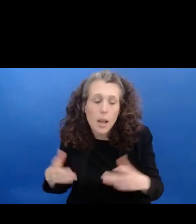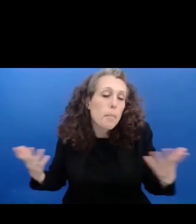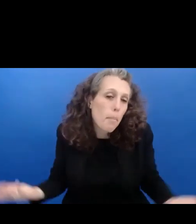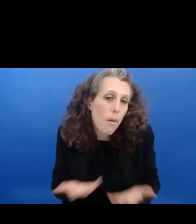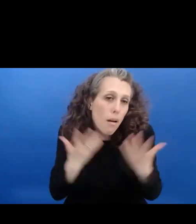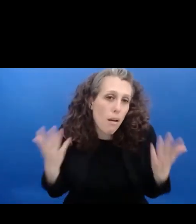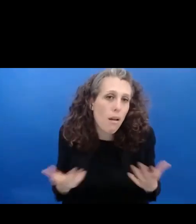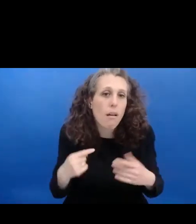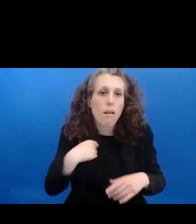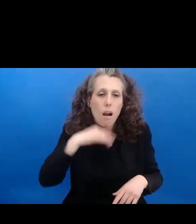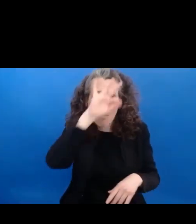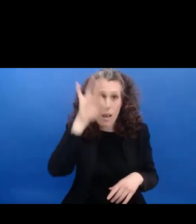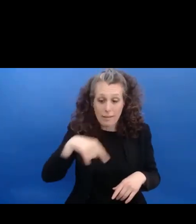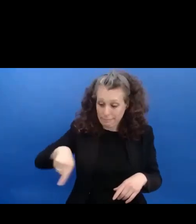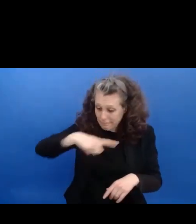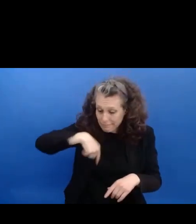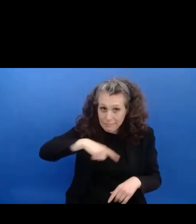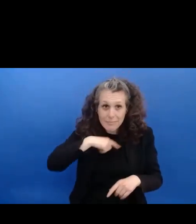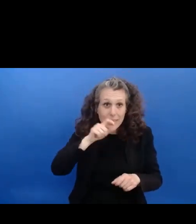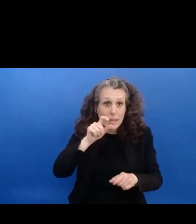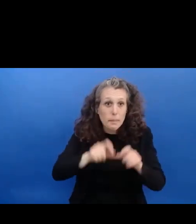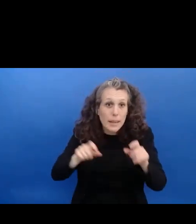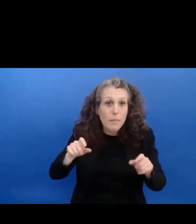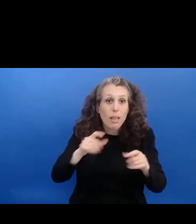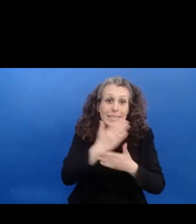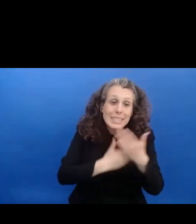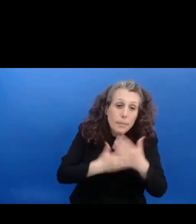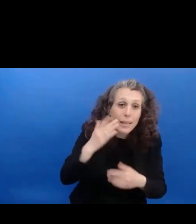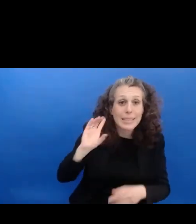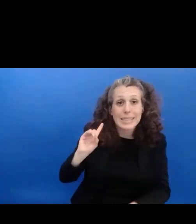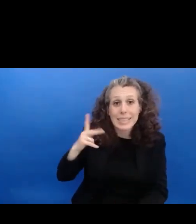ever sense with the disabilities organizations because we know they have a role to play and